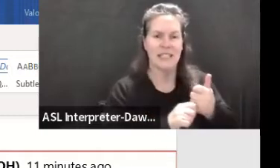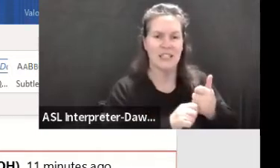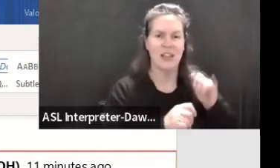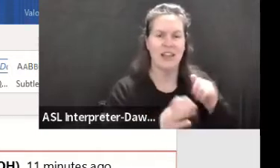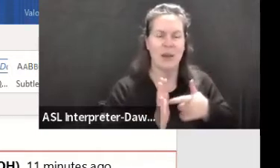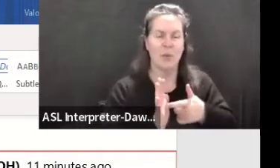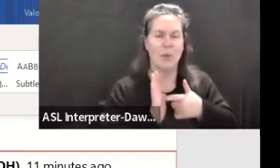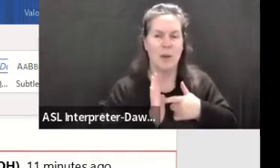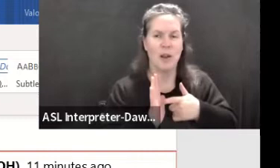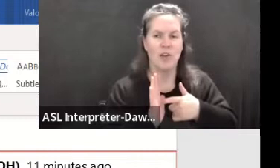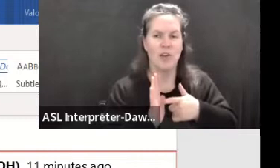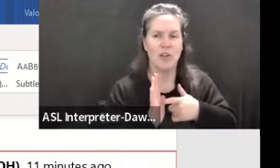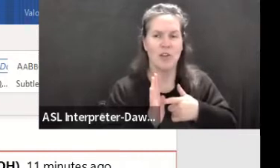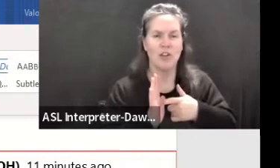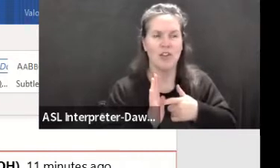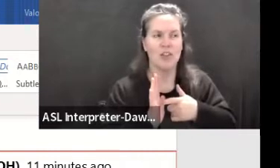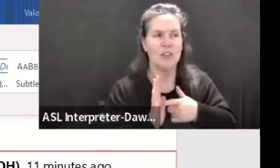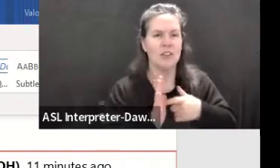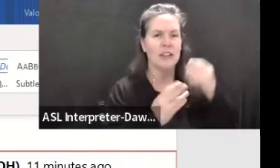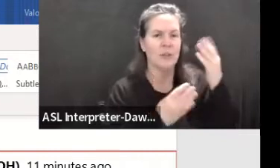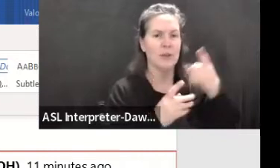by the department, but then beyond that